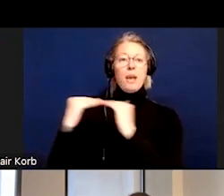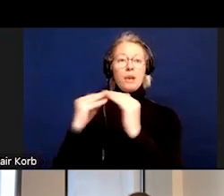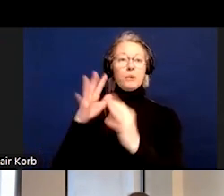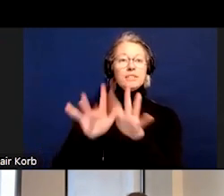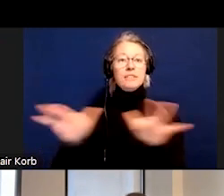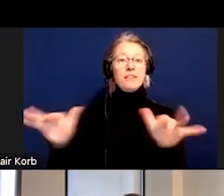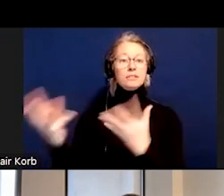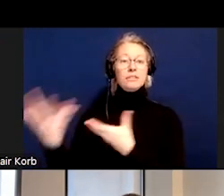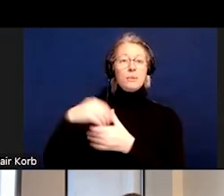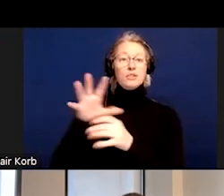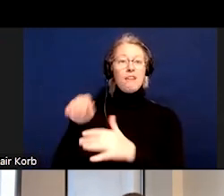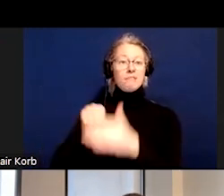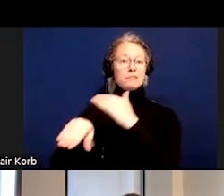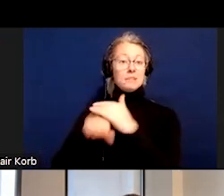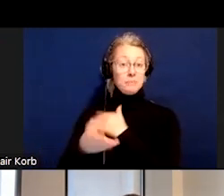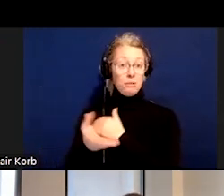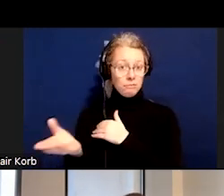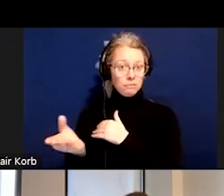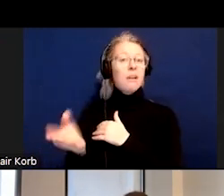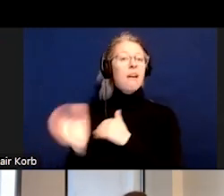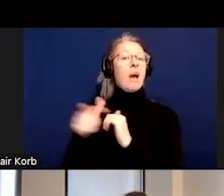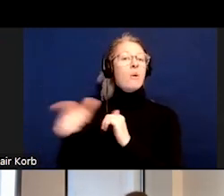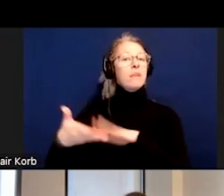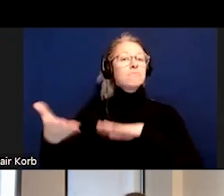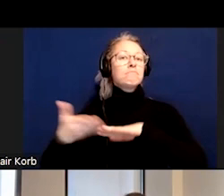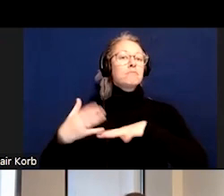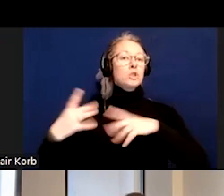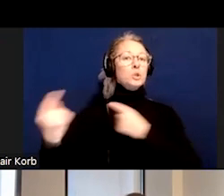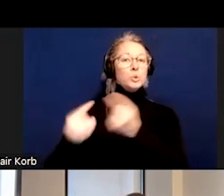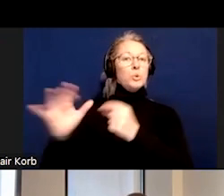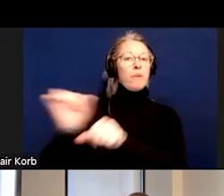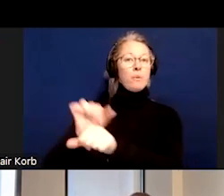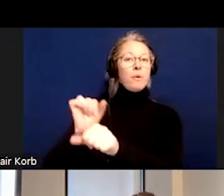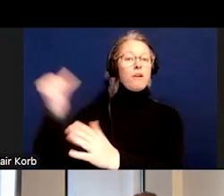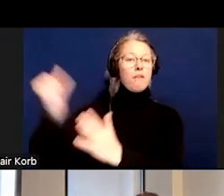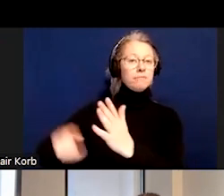inclusion and accessibility in the way that they undertake their work. We will also consider